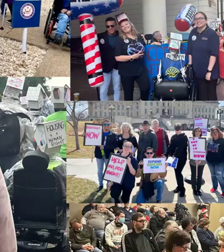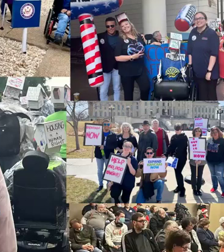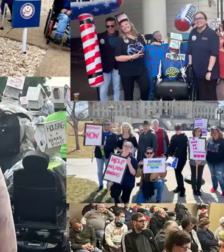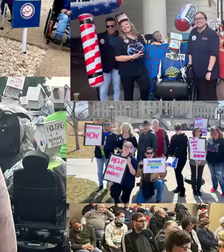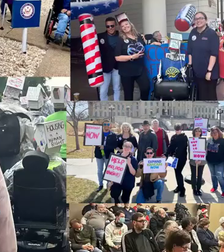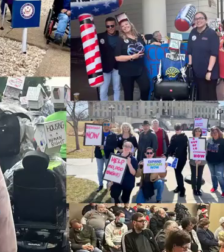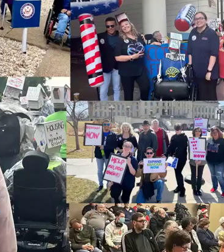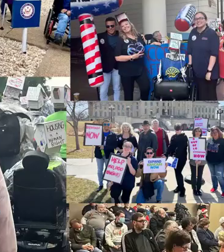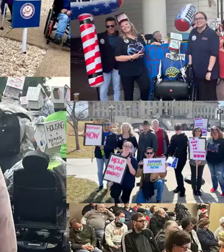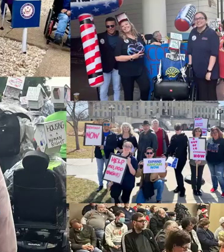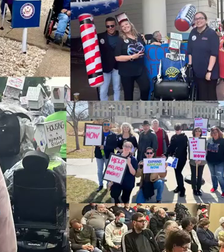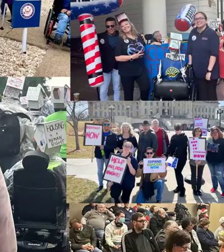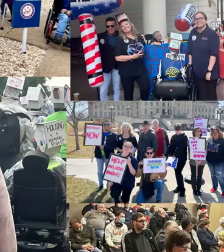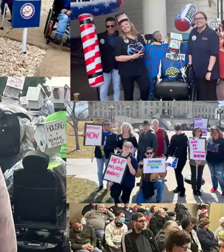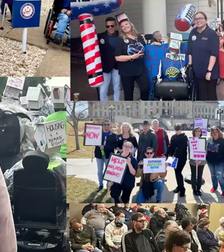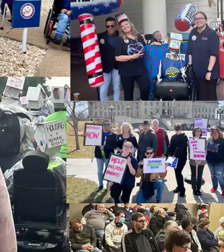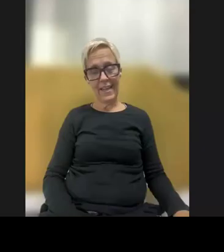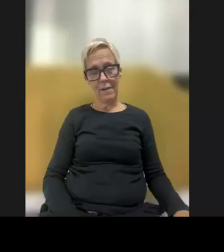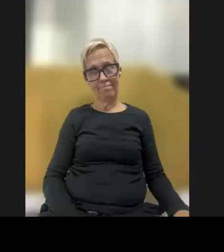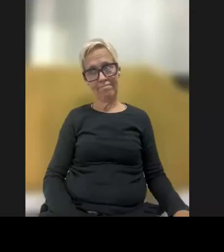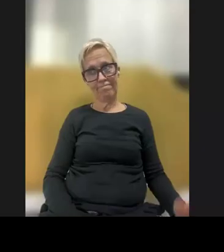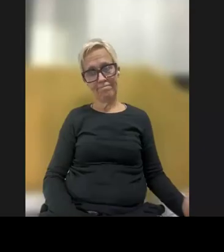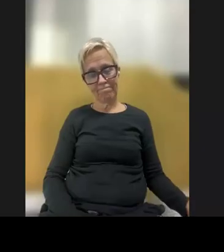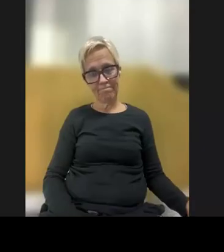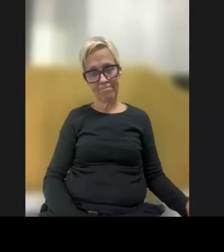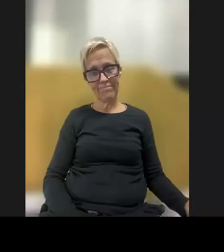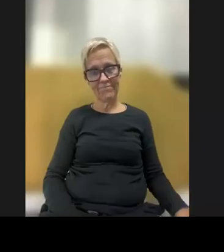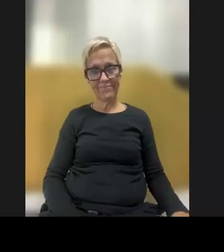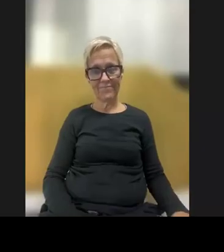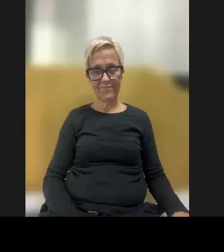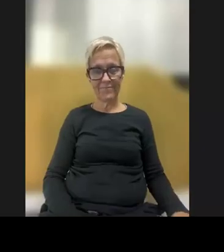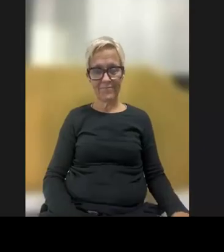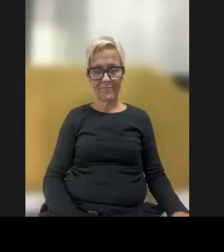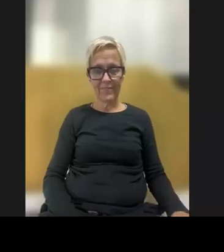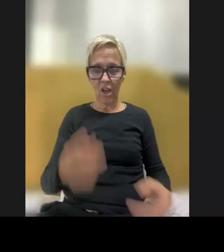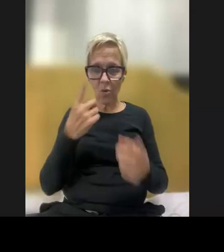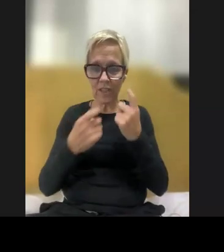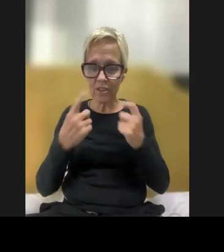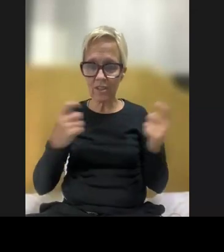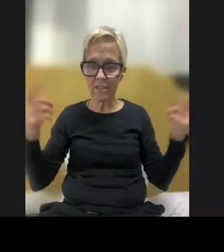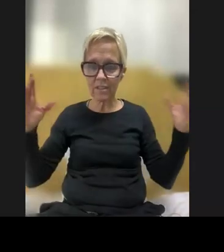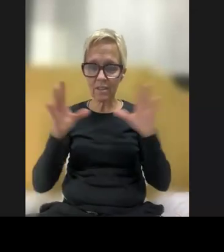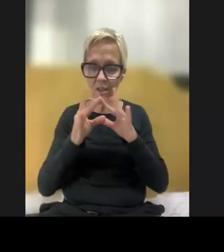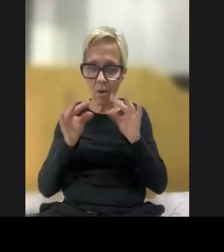Ignite the system change. And that's pretty much all I have.